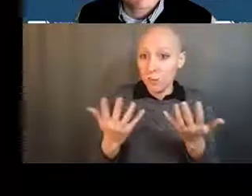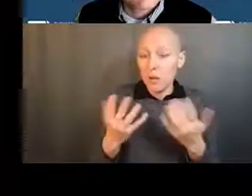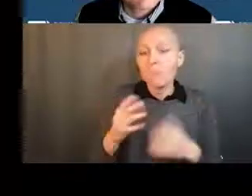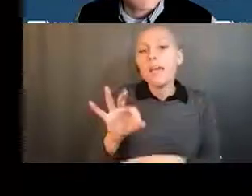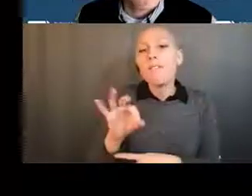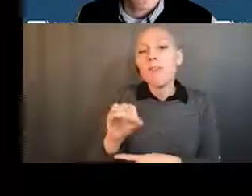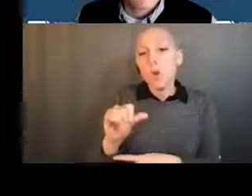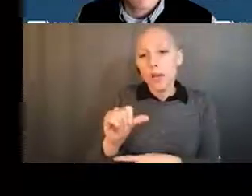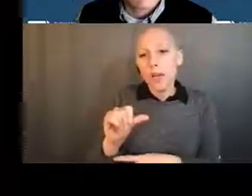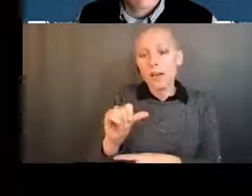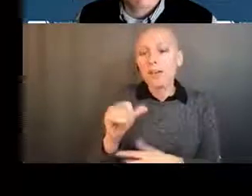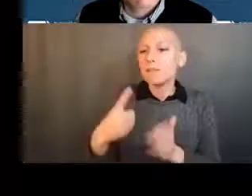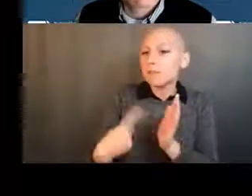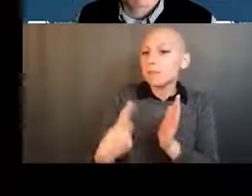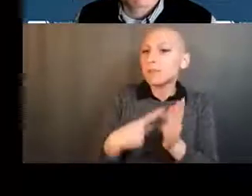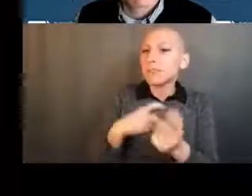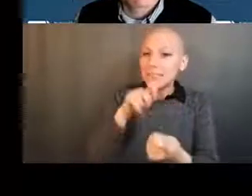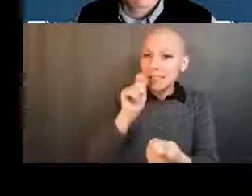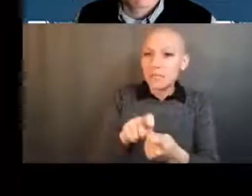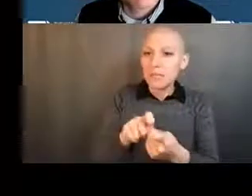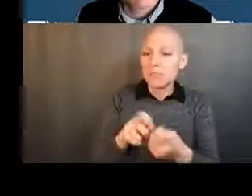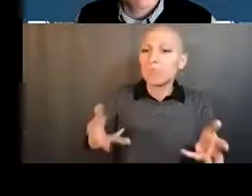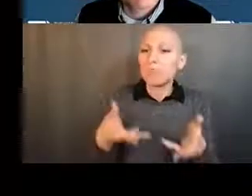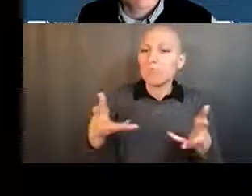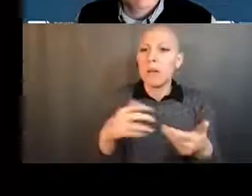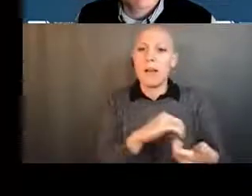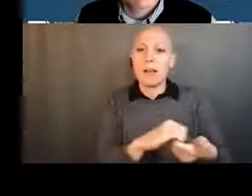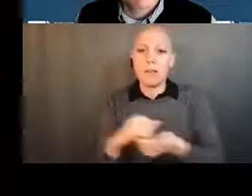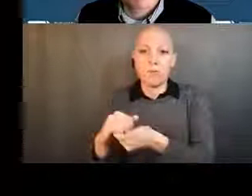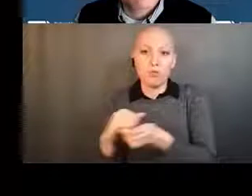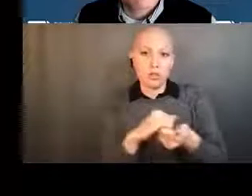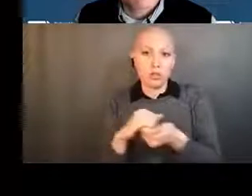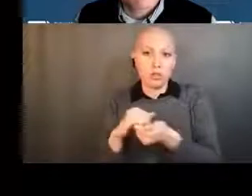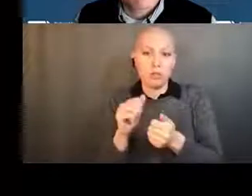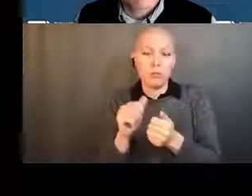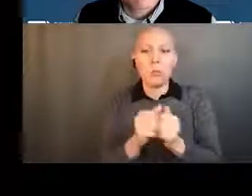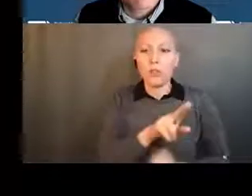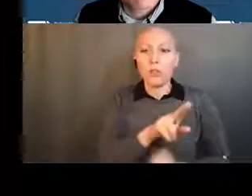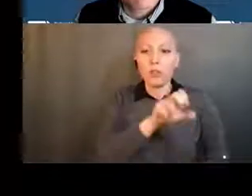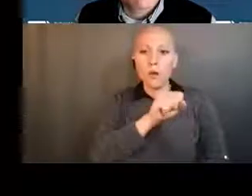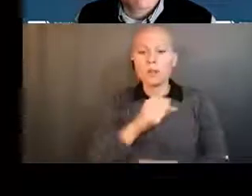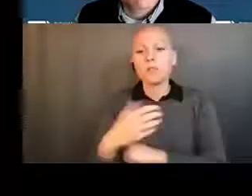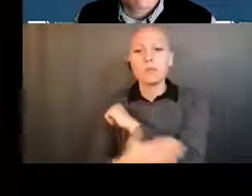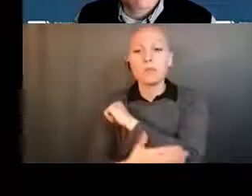between US organizations and foreign sites. And in those instances you're not just going to read